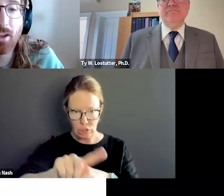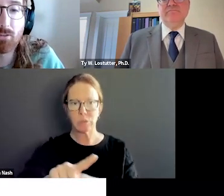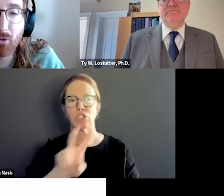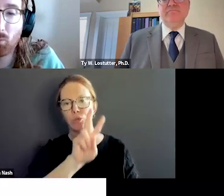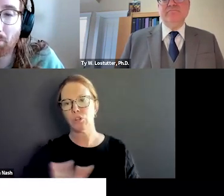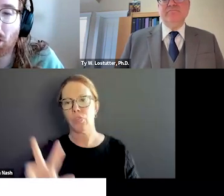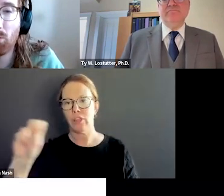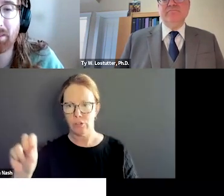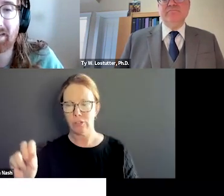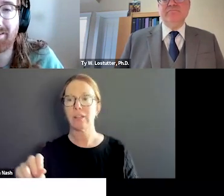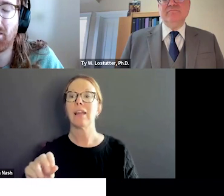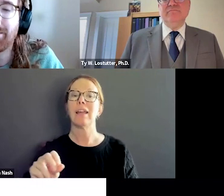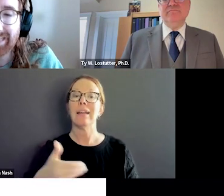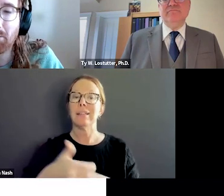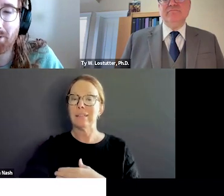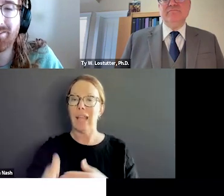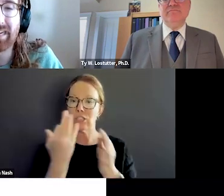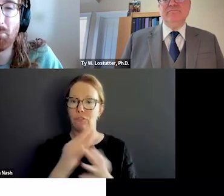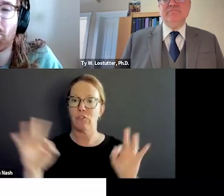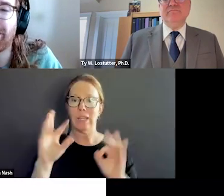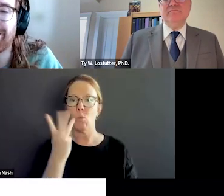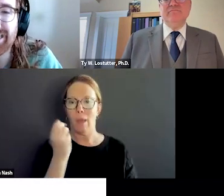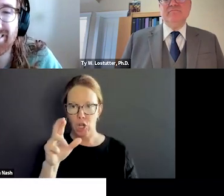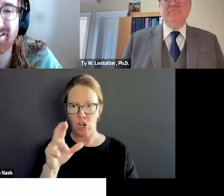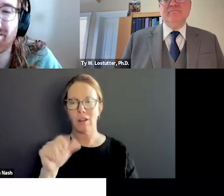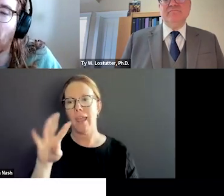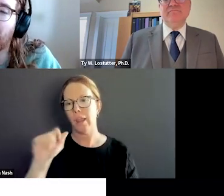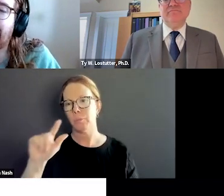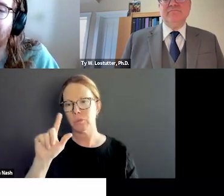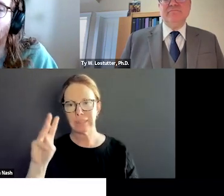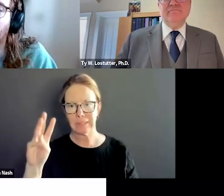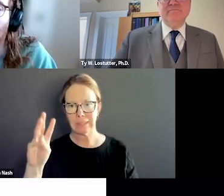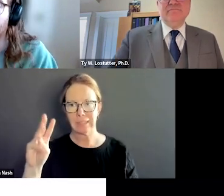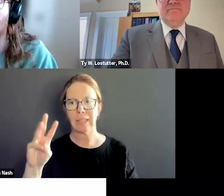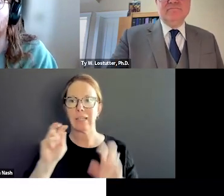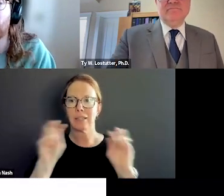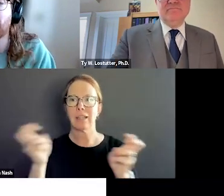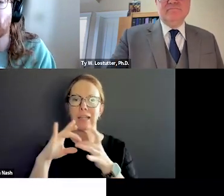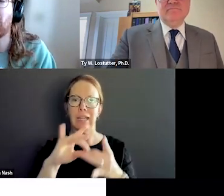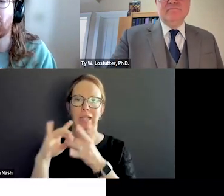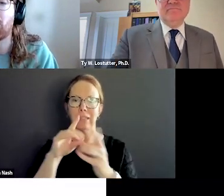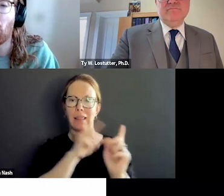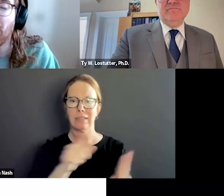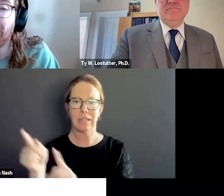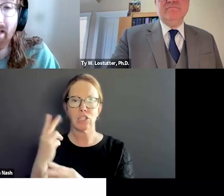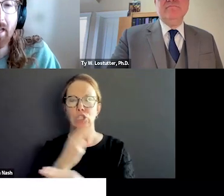Our next free webinar will be taking place on April 16th, and it's titled Connecting the Dots Working with Fraternities and Sororities.